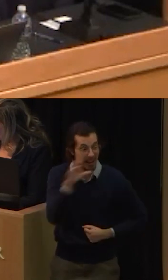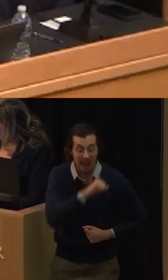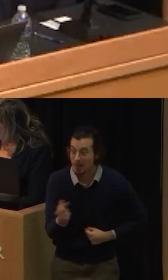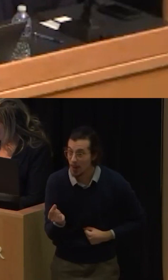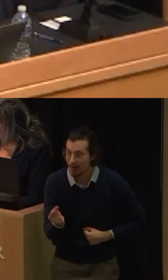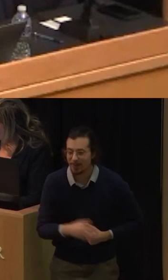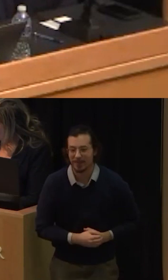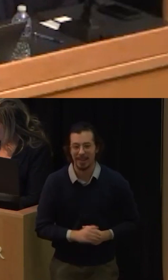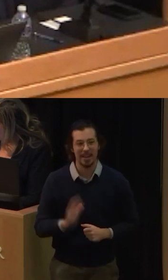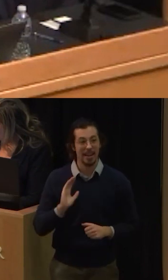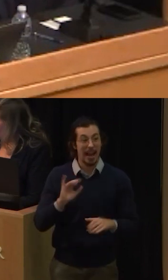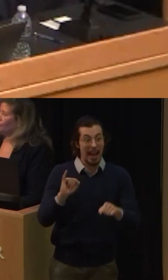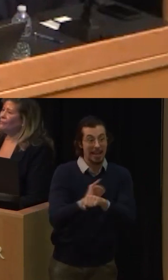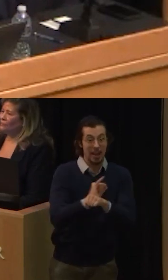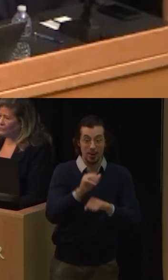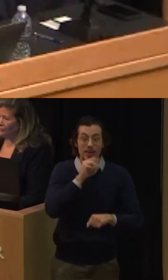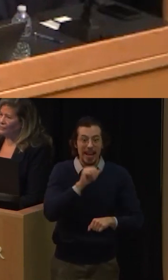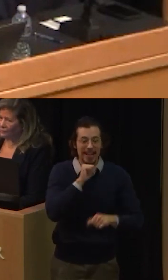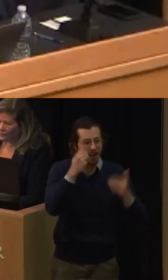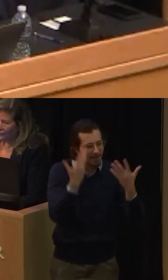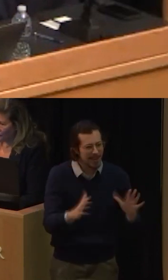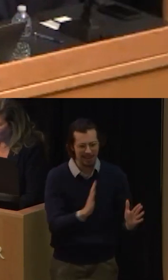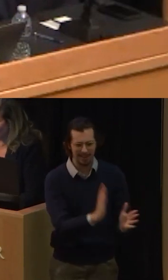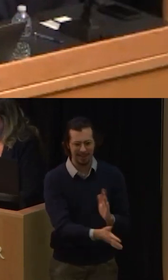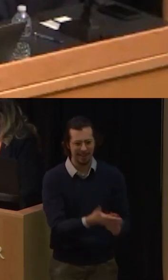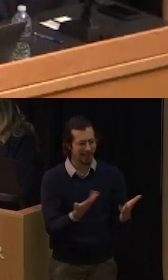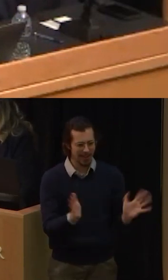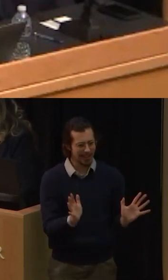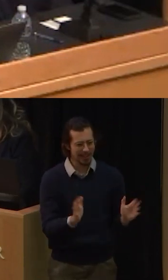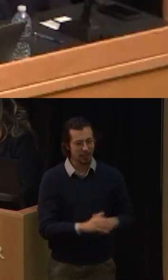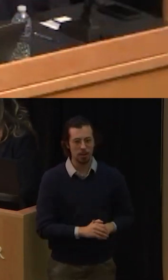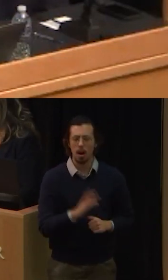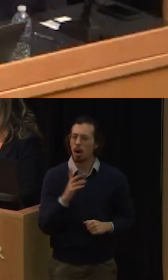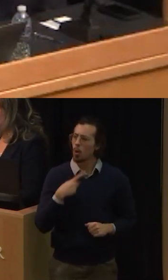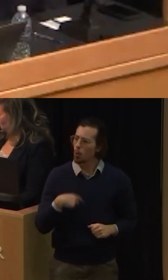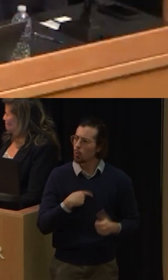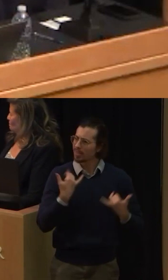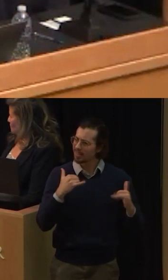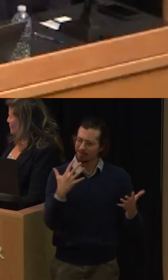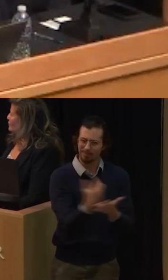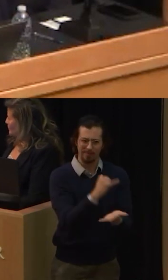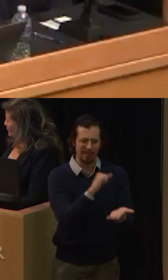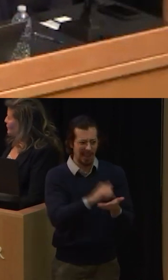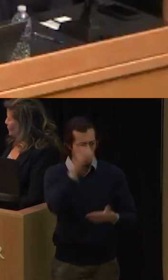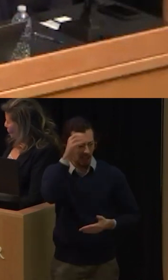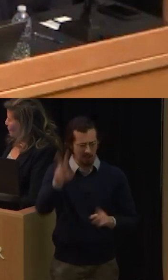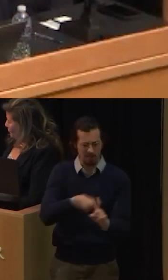The industrial age is over. It's done. Yet we are still using those same kinds of models,